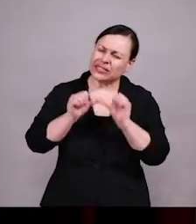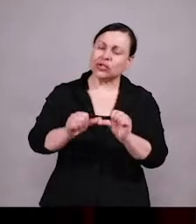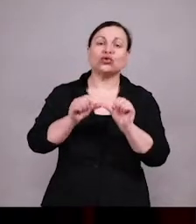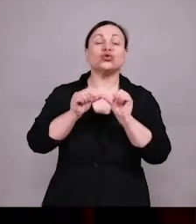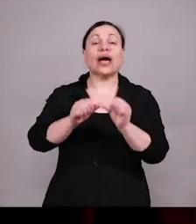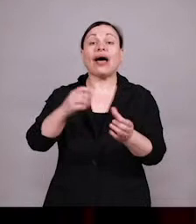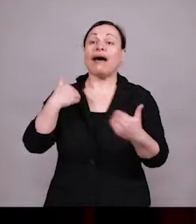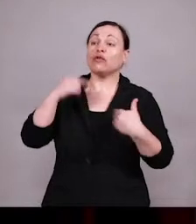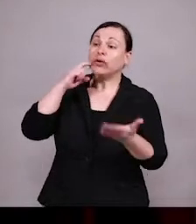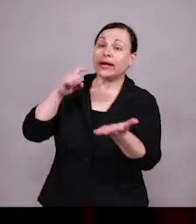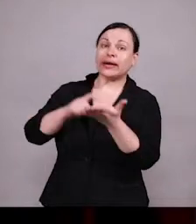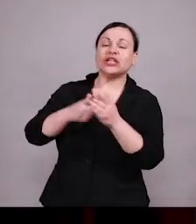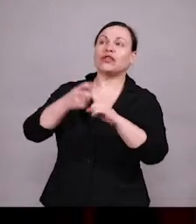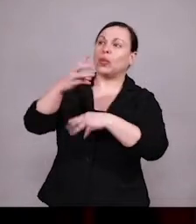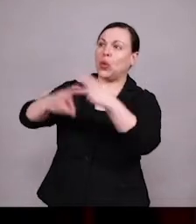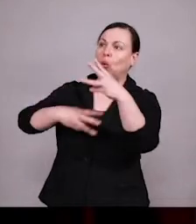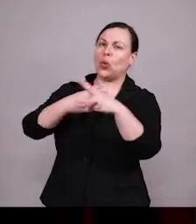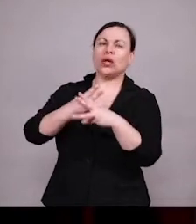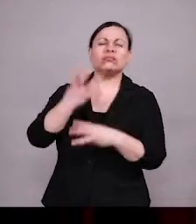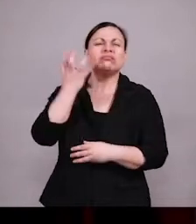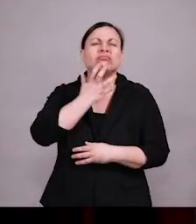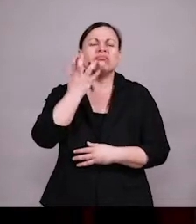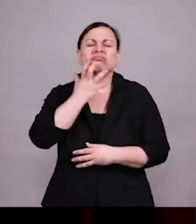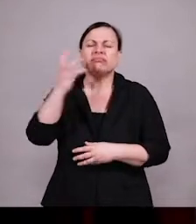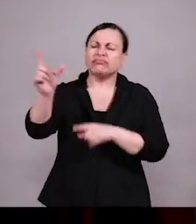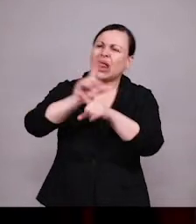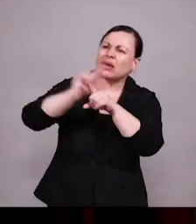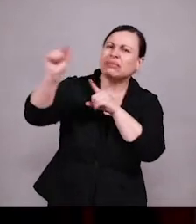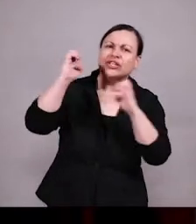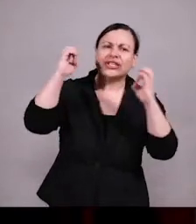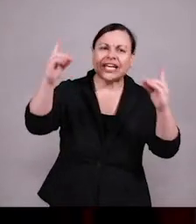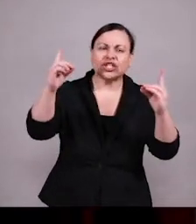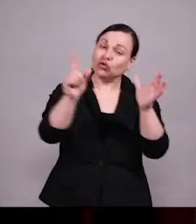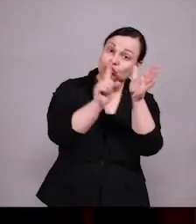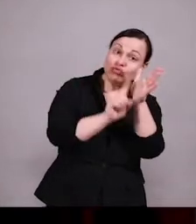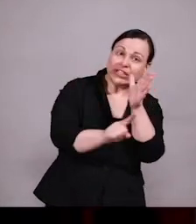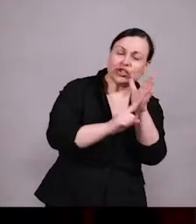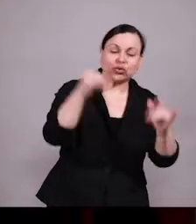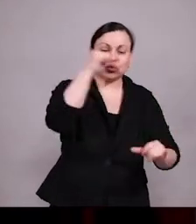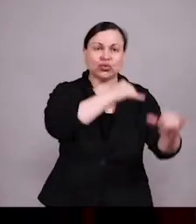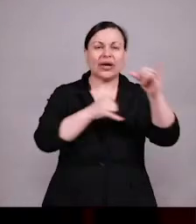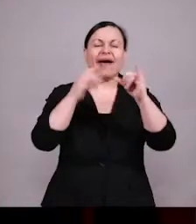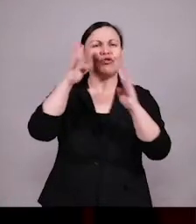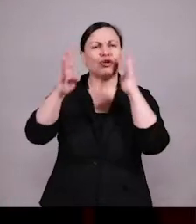recognized globally for its world-class education cutting-edge research and creative approaches to